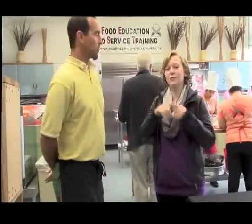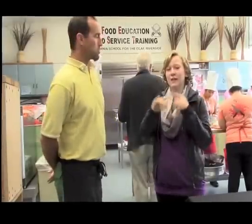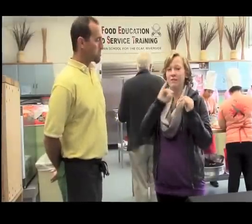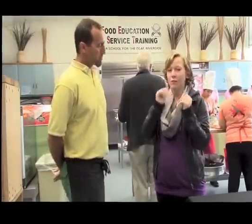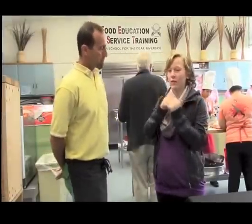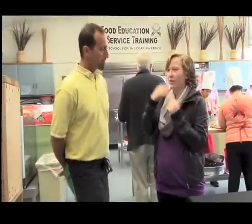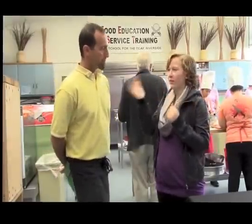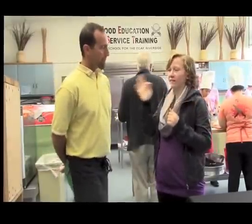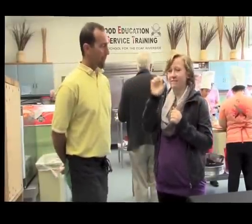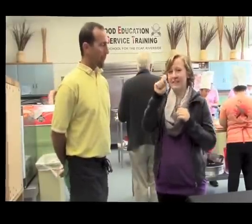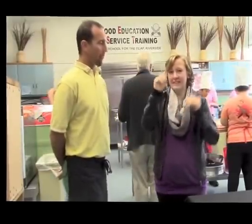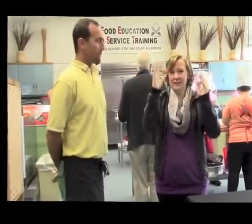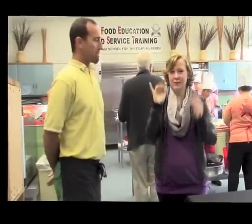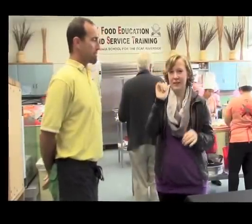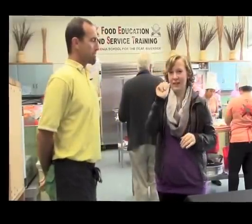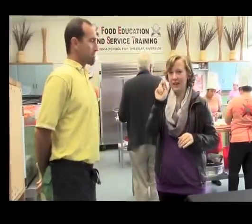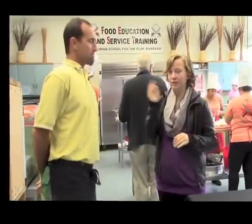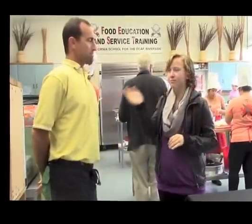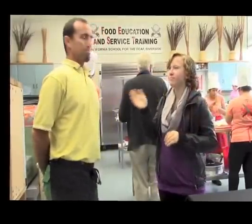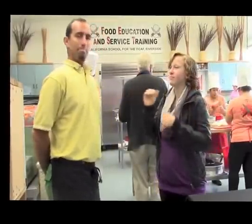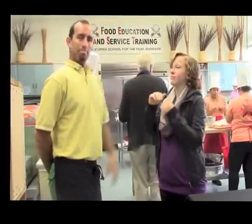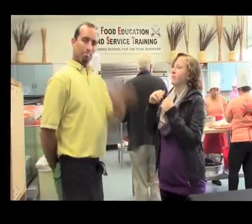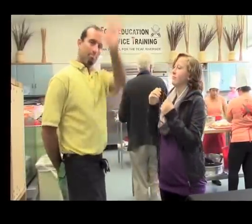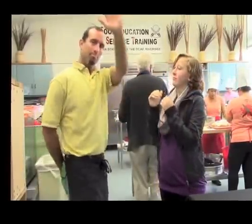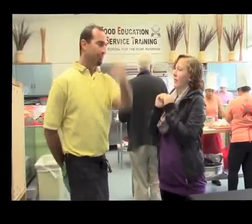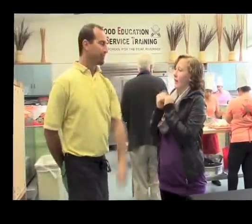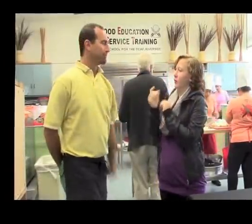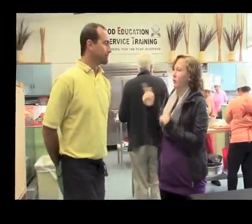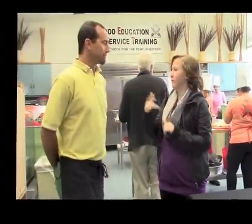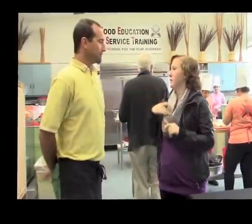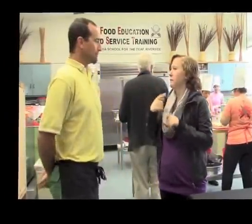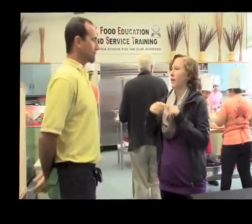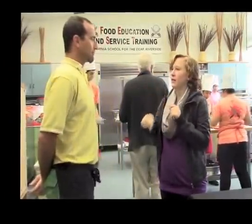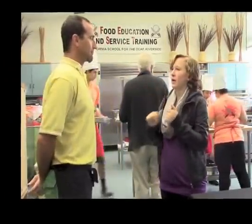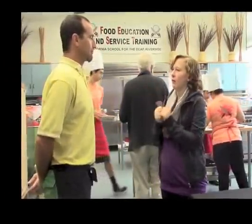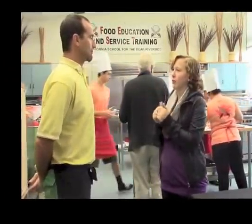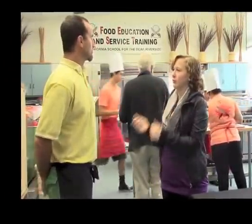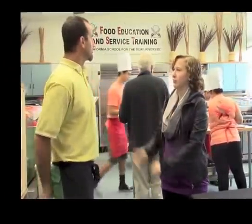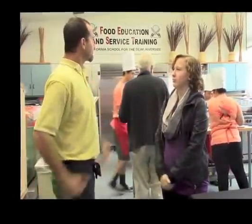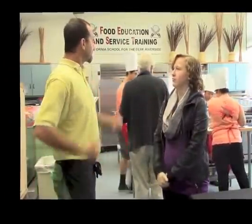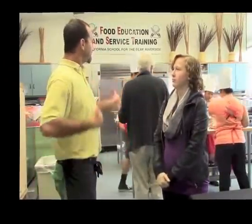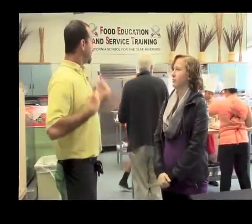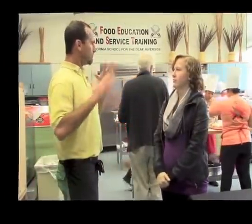Miranda: Hello I'm here to interview with FEAST teacher Mr. Ian Goldstein. Miranda: How do you feel about this competition?